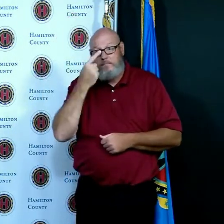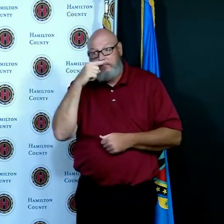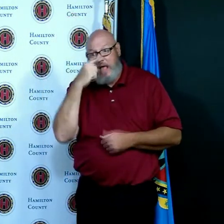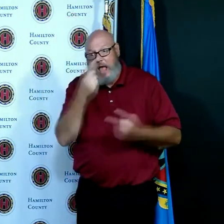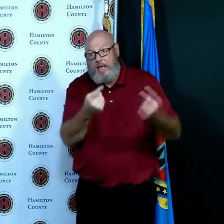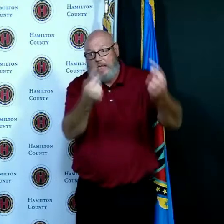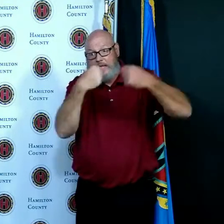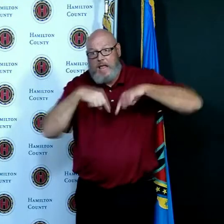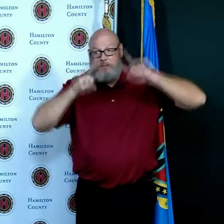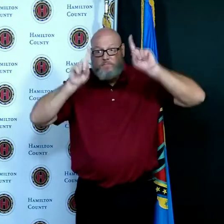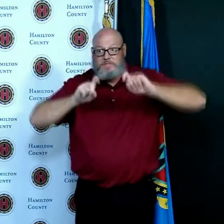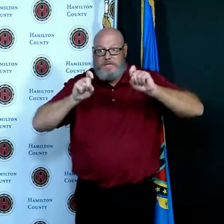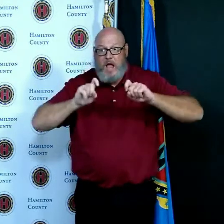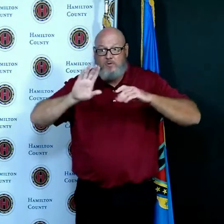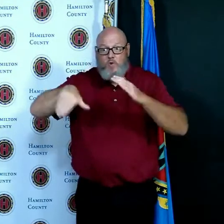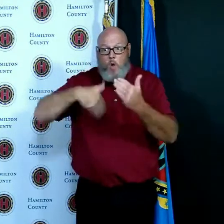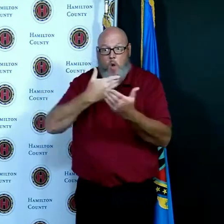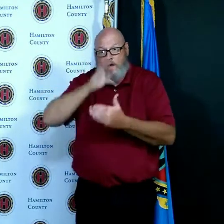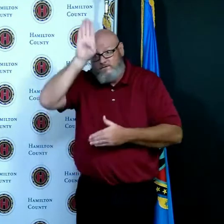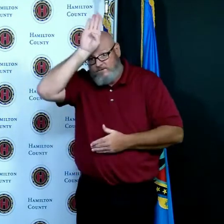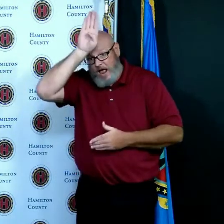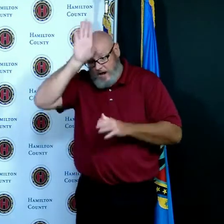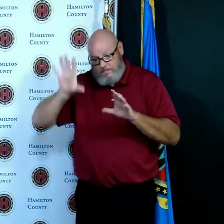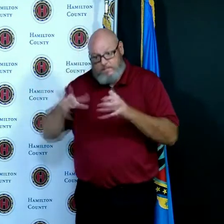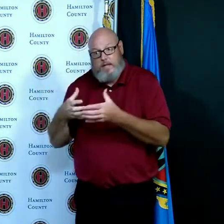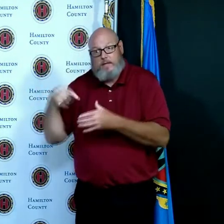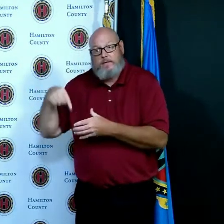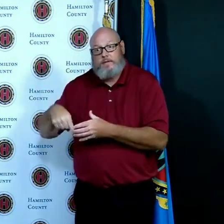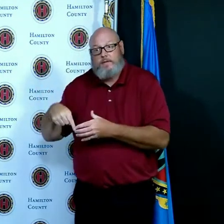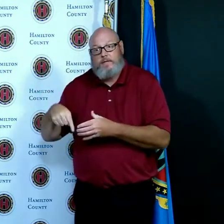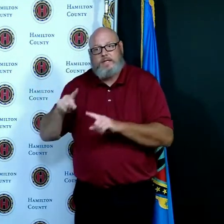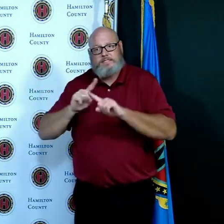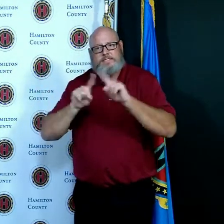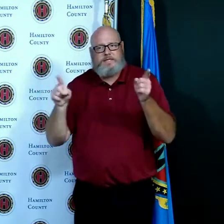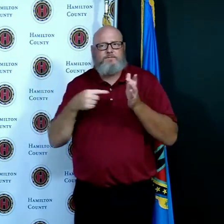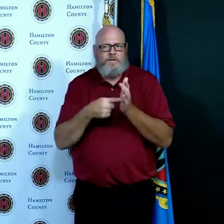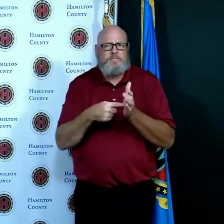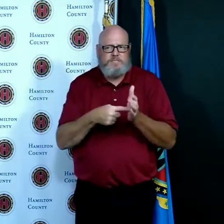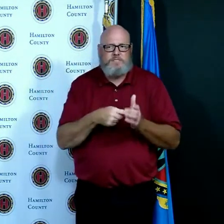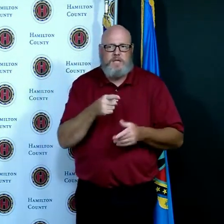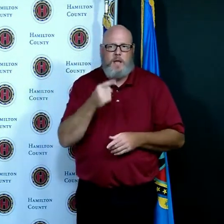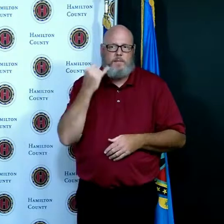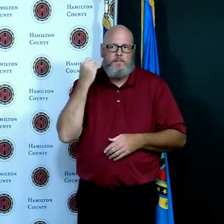so another example of how this might be utilized so it's a pretty exciting program we've invested a lot